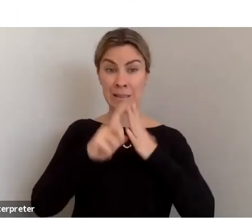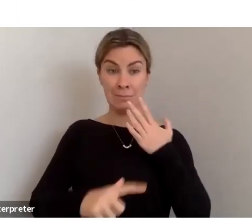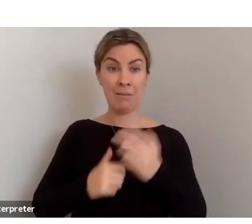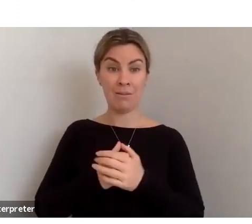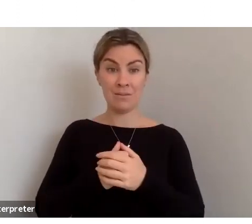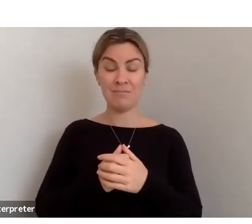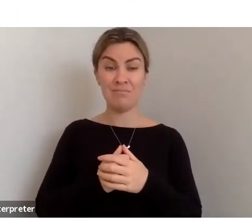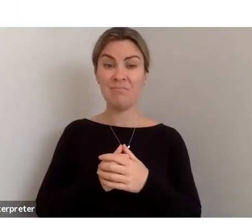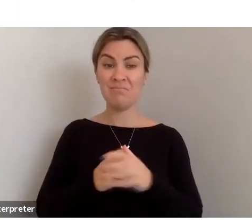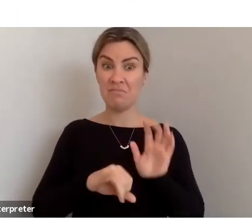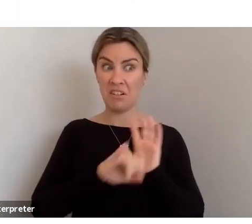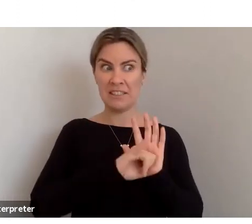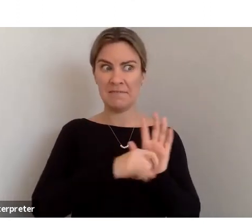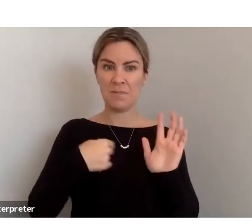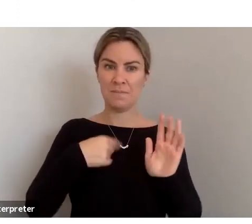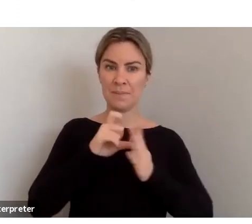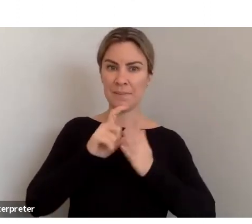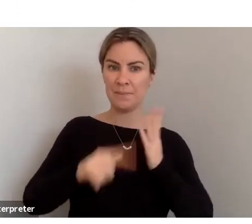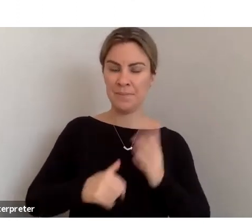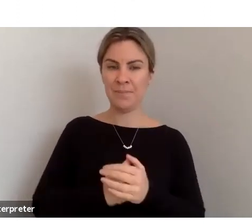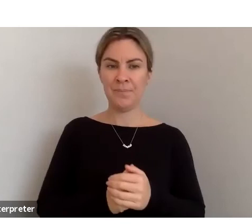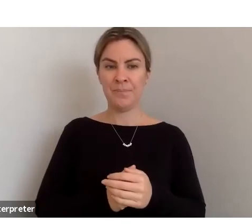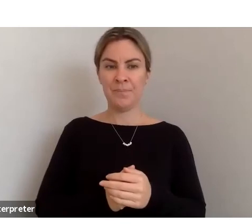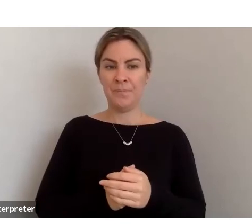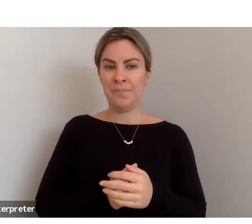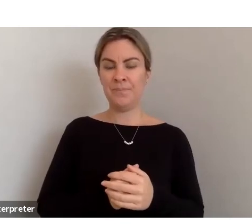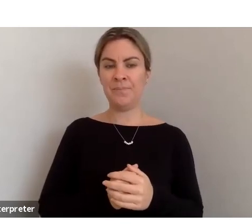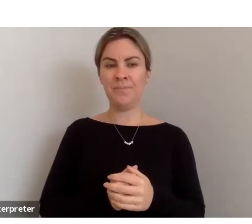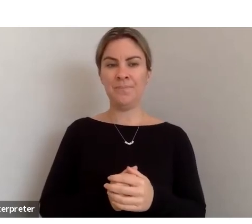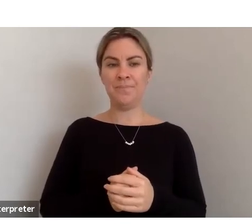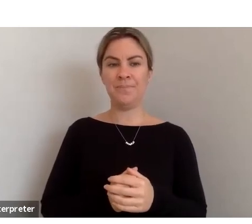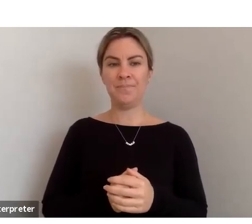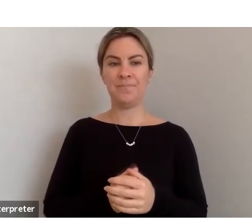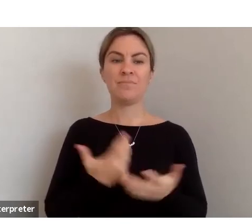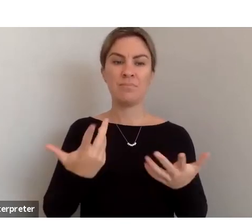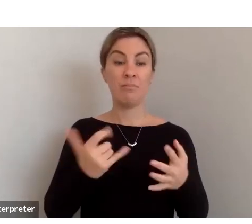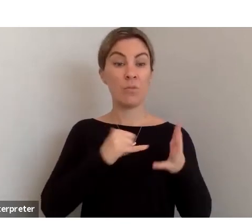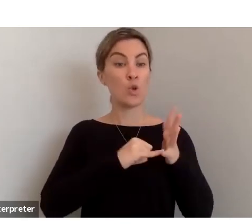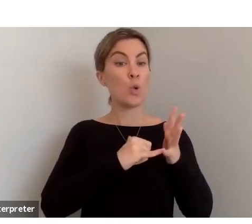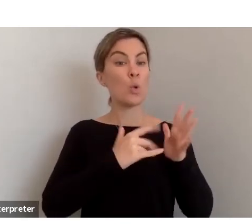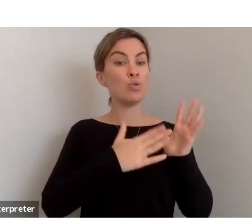Social media allows us to interact with those people.